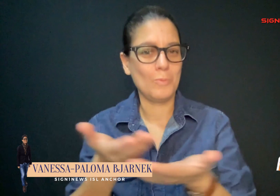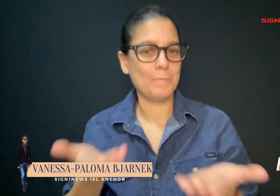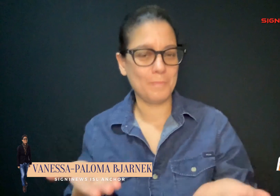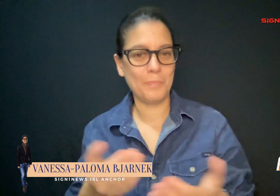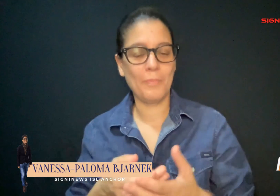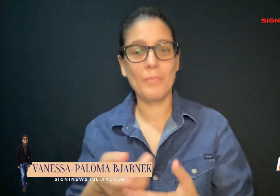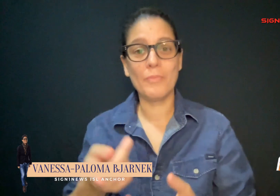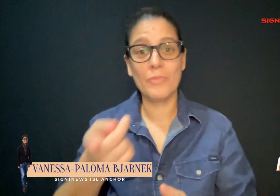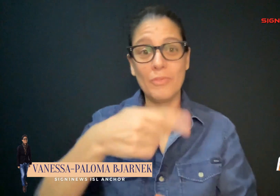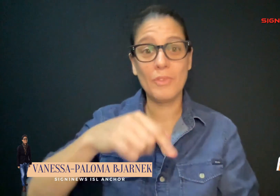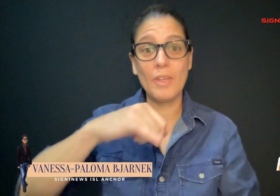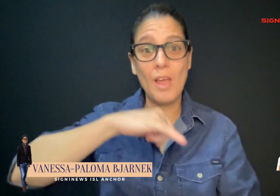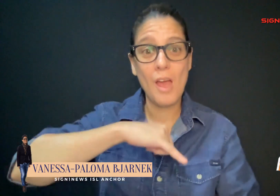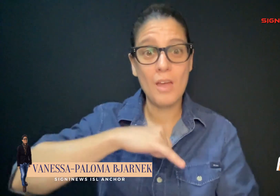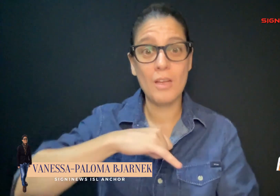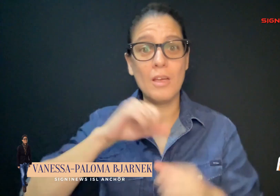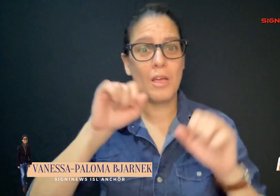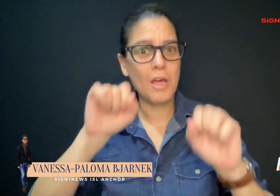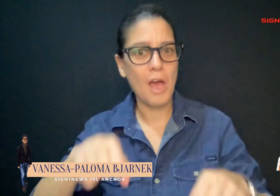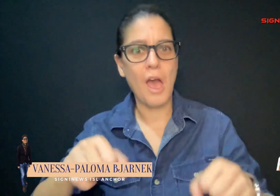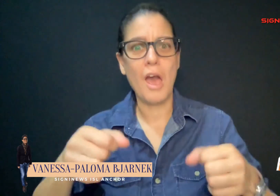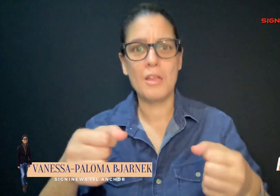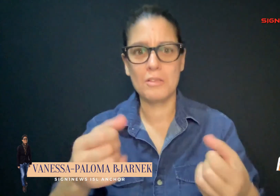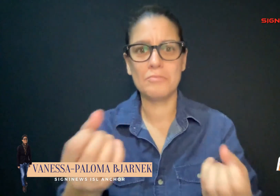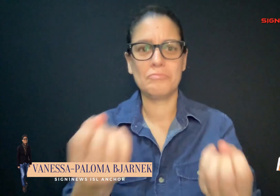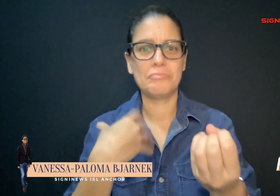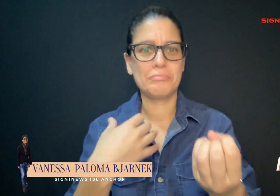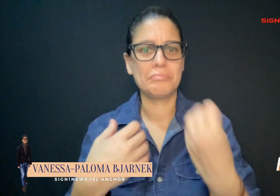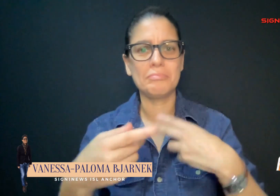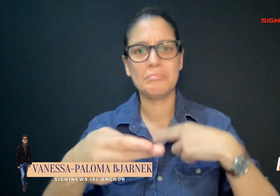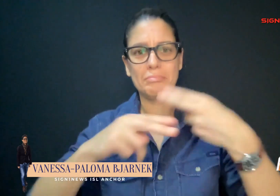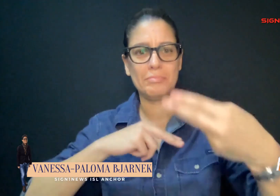top trending international stories making headlines today if you post an interesting